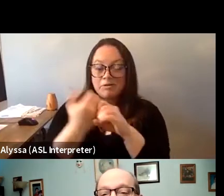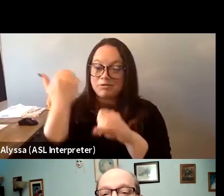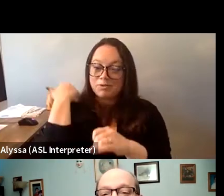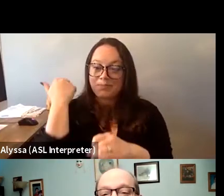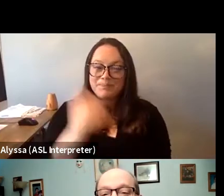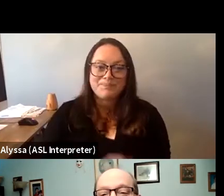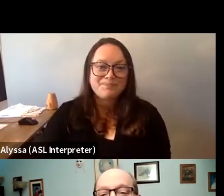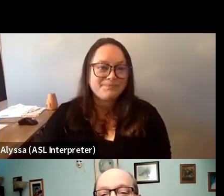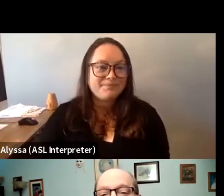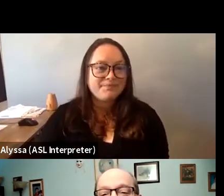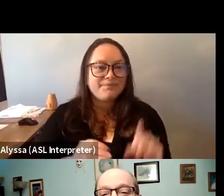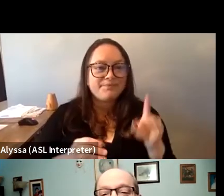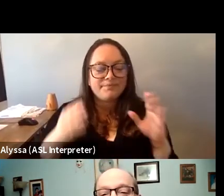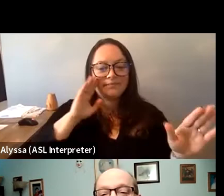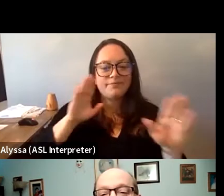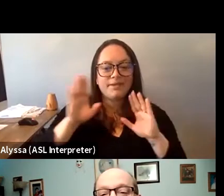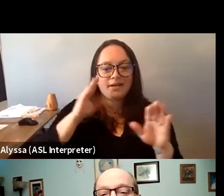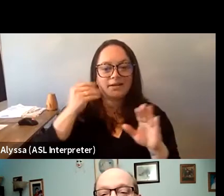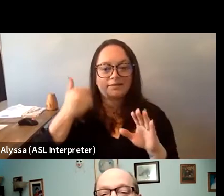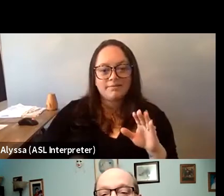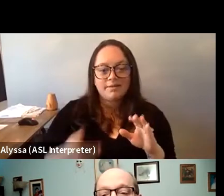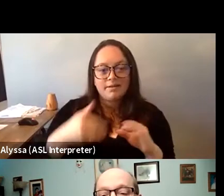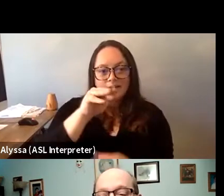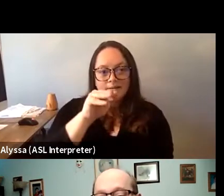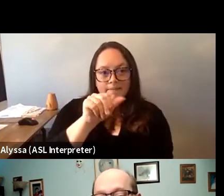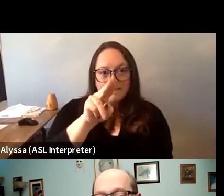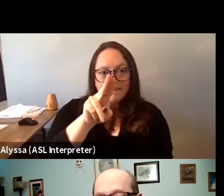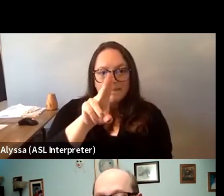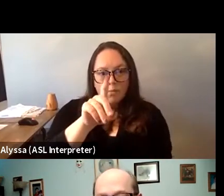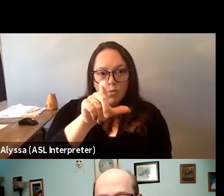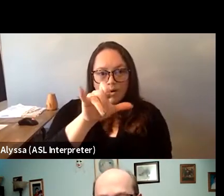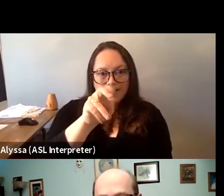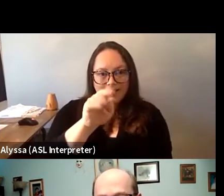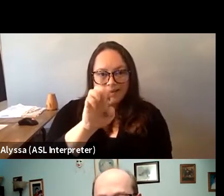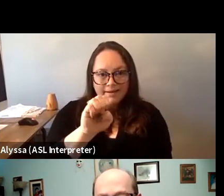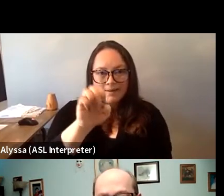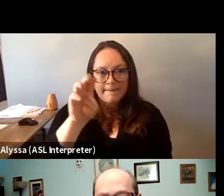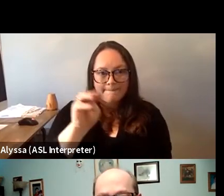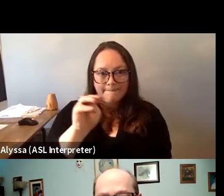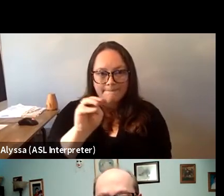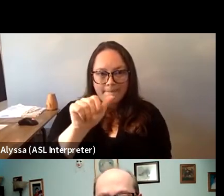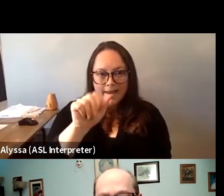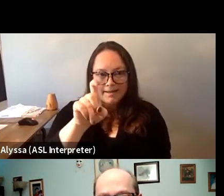Hi, everyone, my name is Maudelyne Maxineau. And I'm the Associate Director of the kingborough Learning Center. And I have a